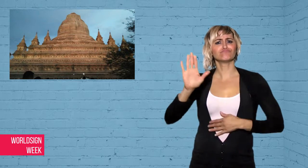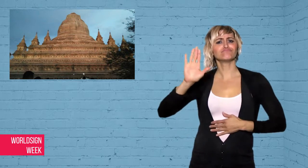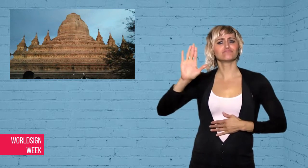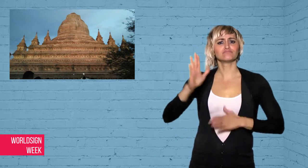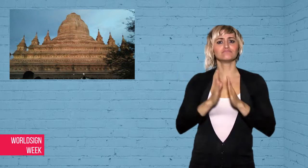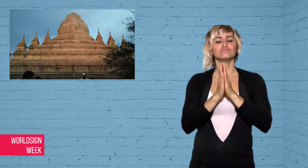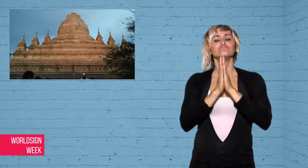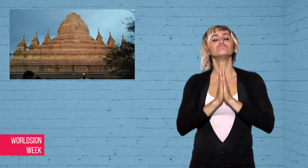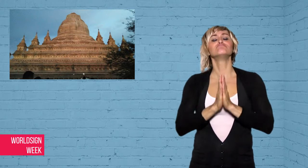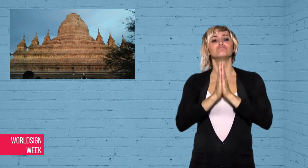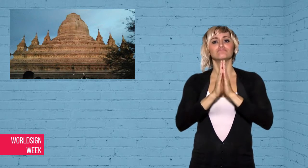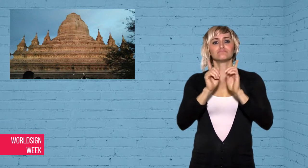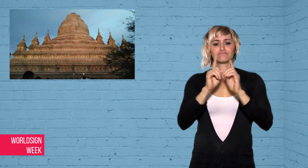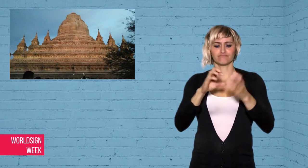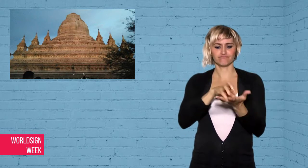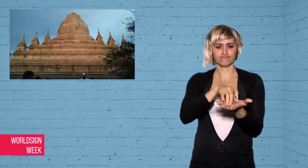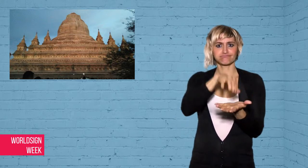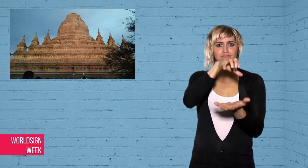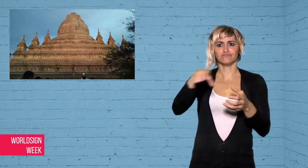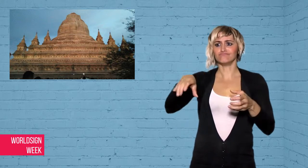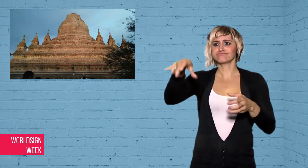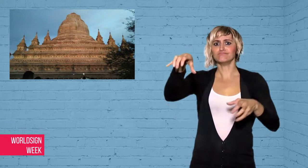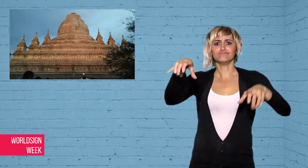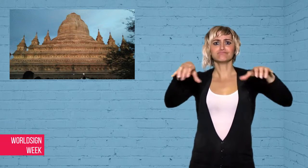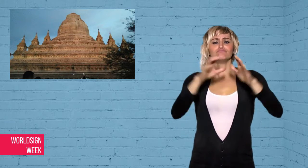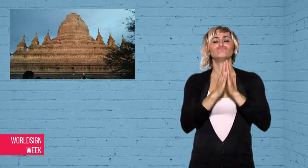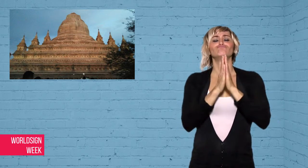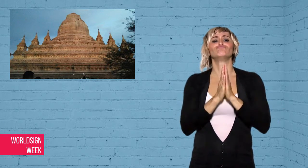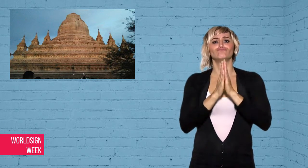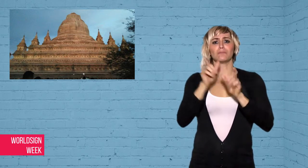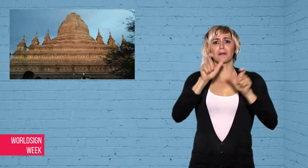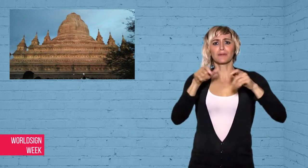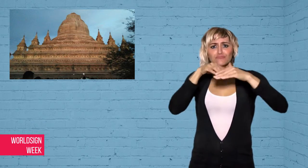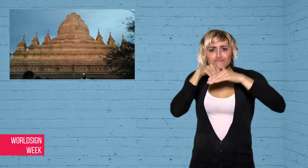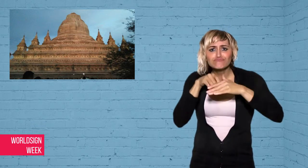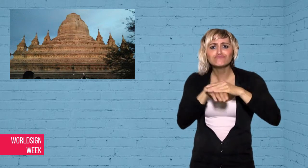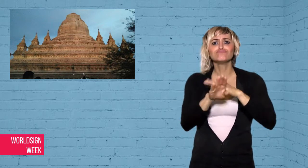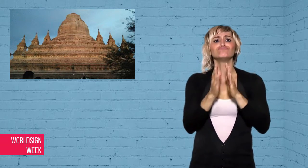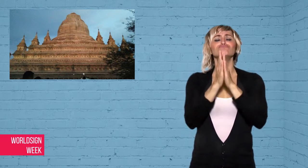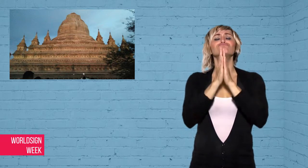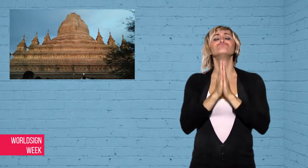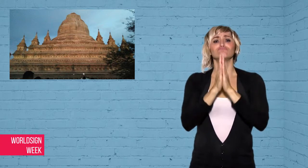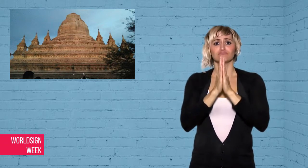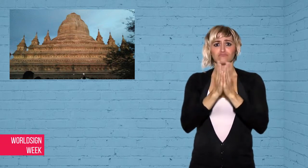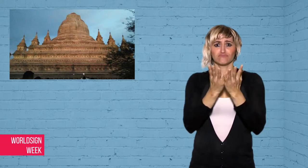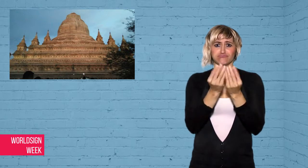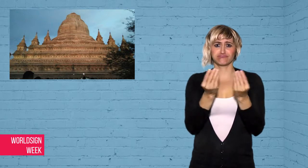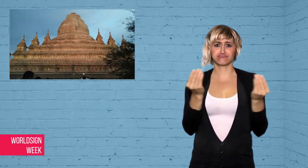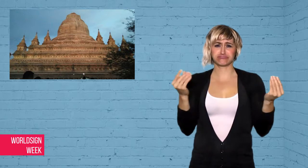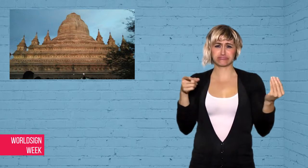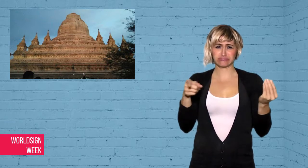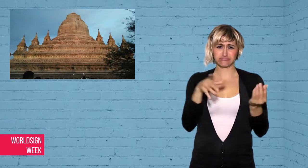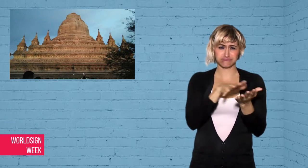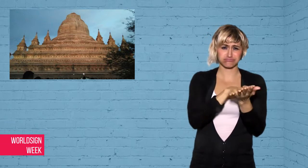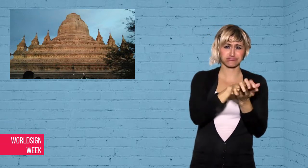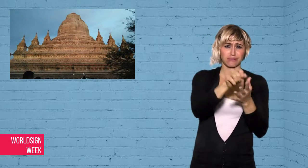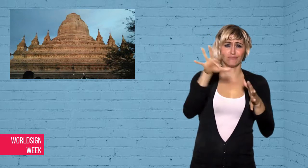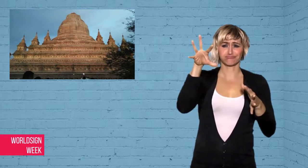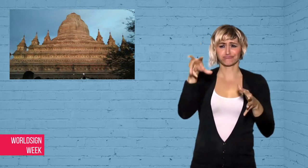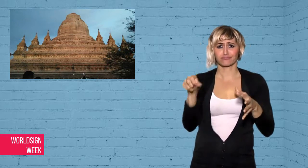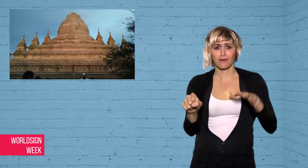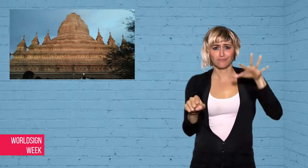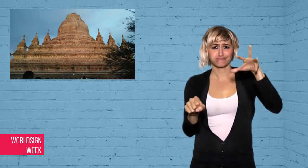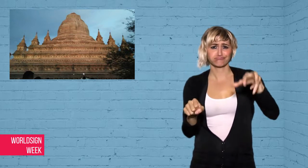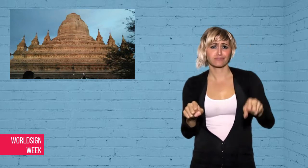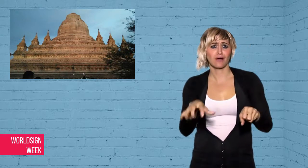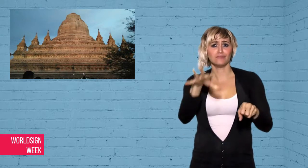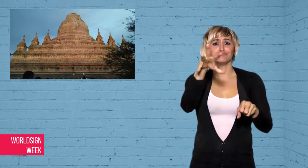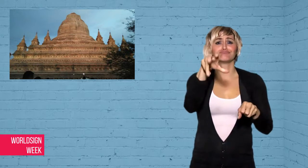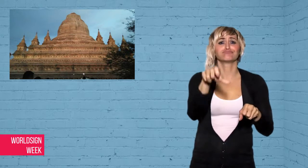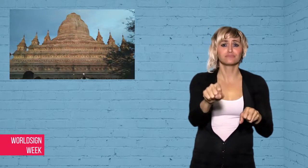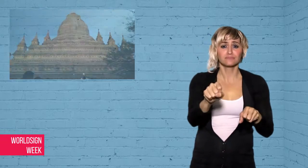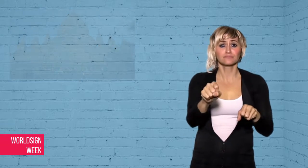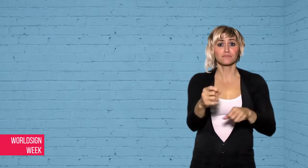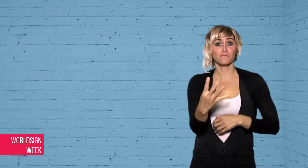of temples and killing four people, including two